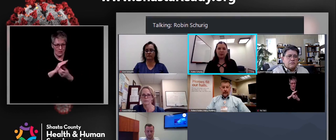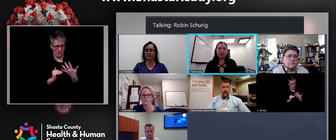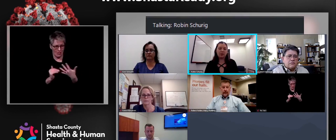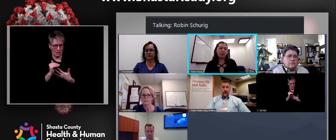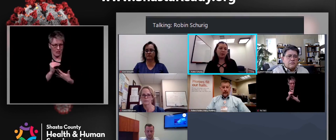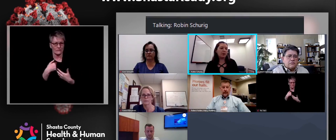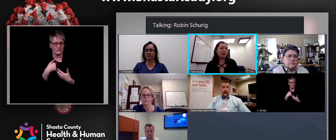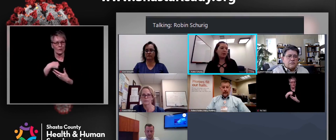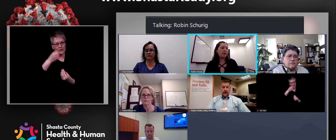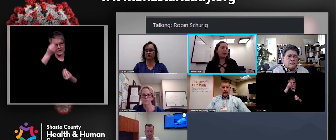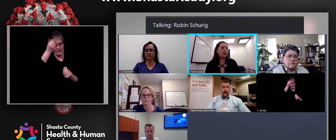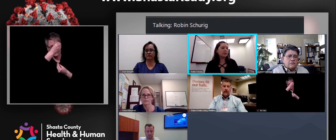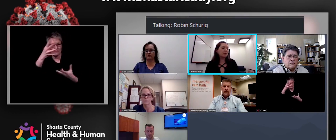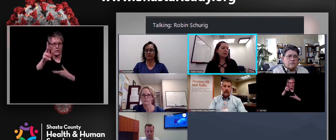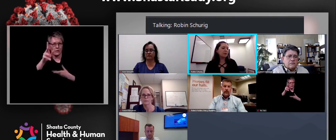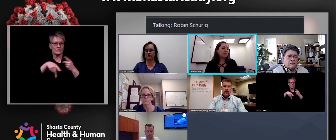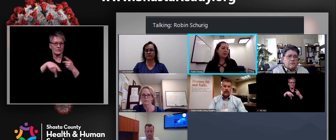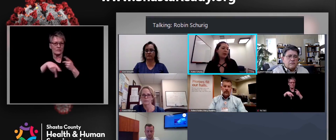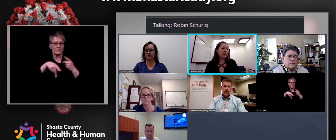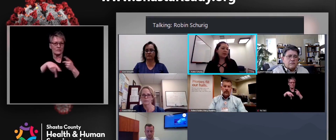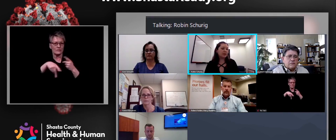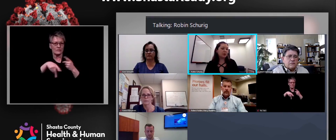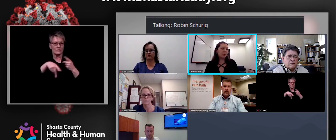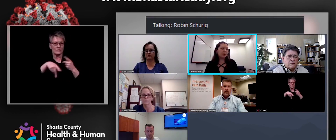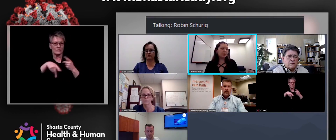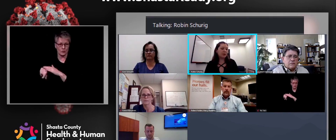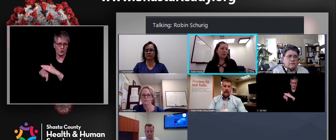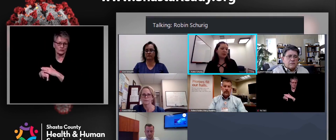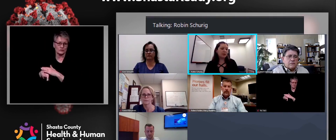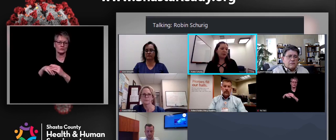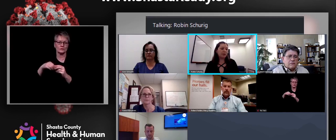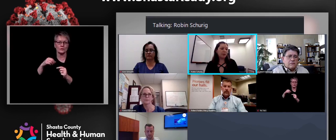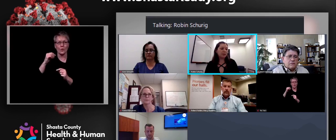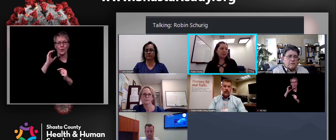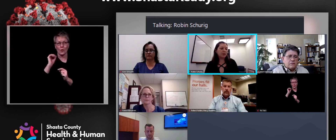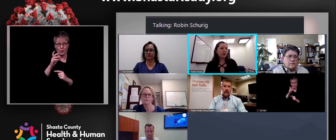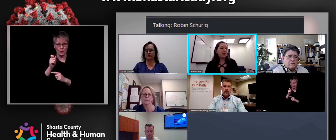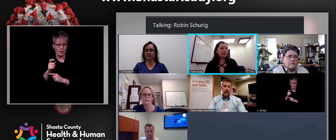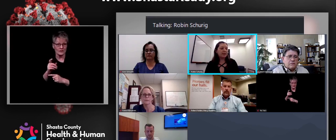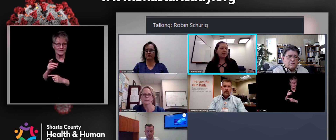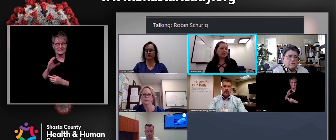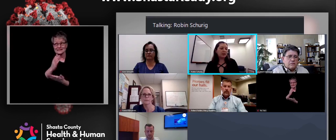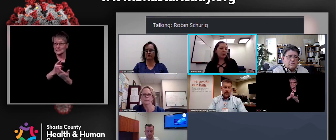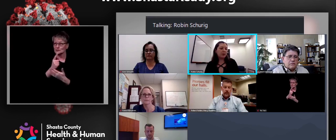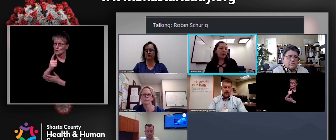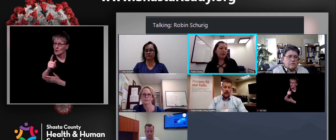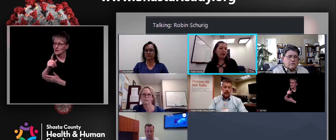order, it is under the authority of our local health officer. And Section 101040 says that